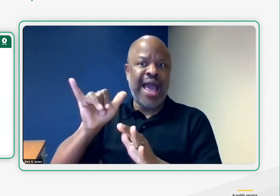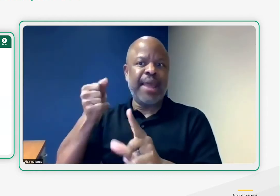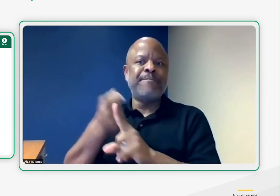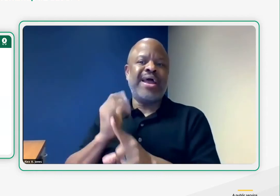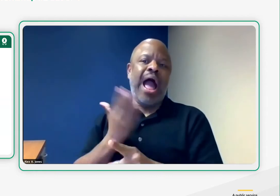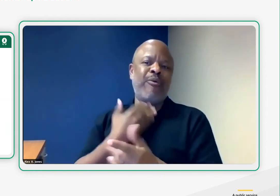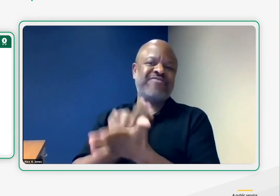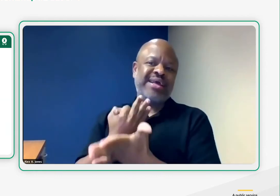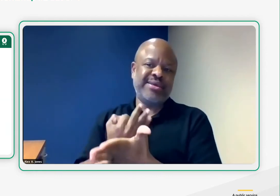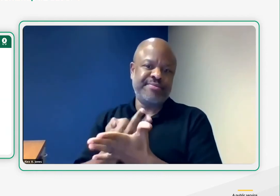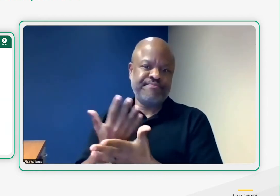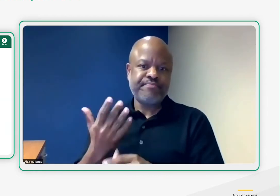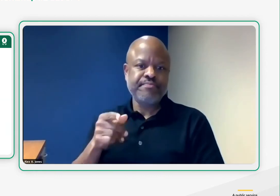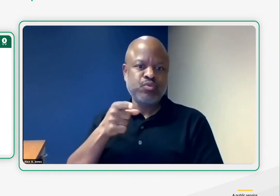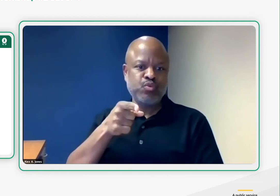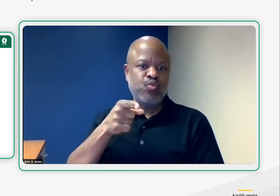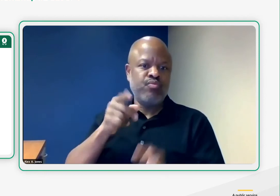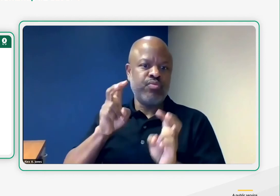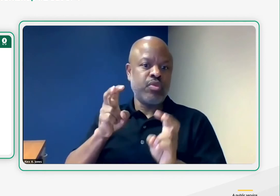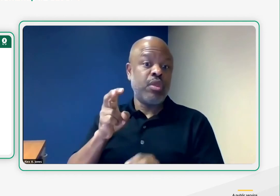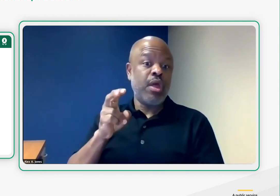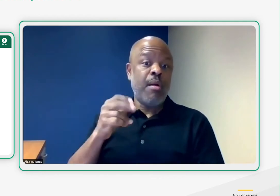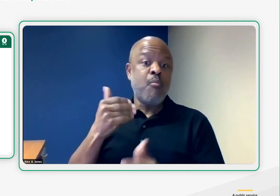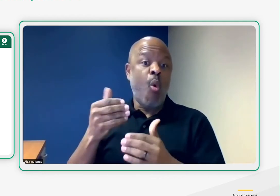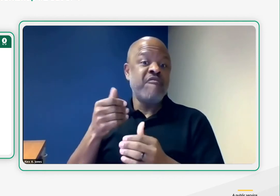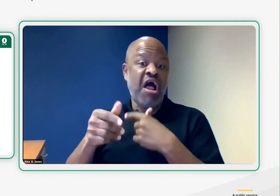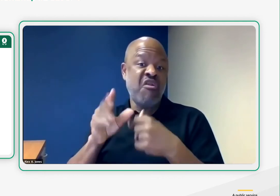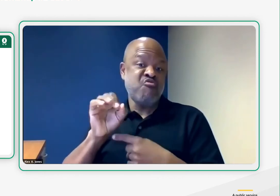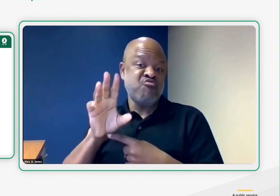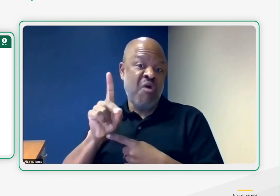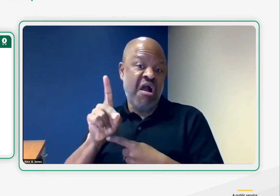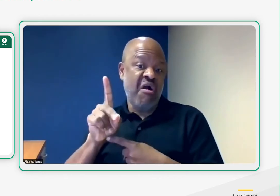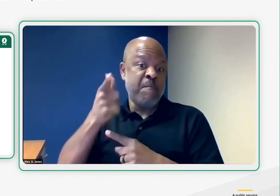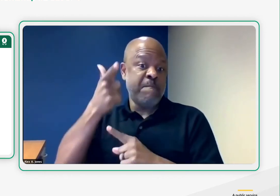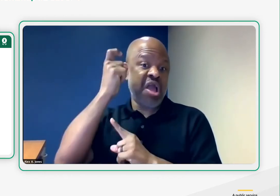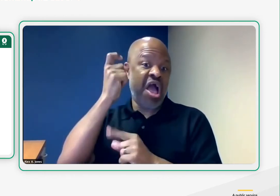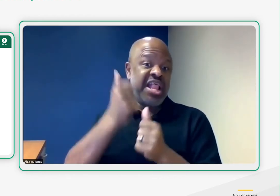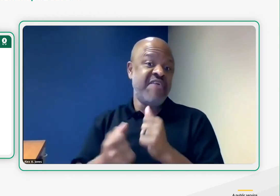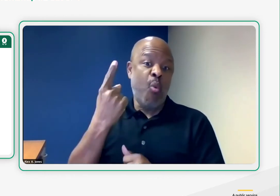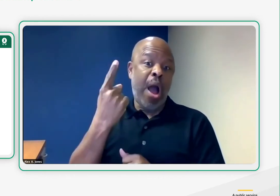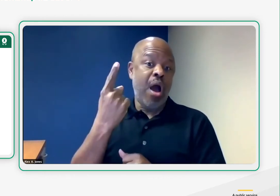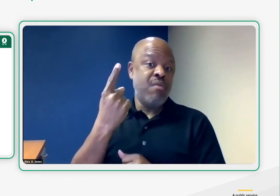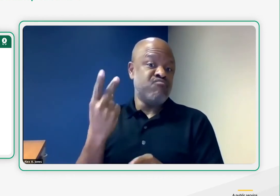trends. Again, this is a big influence on our finances.